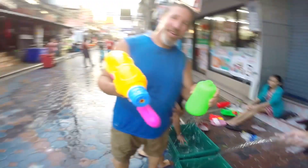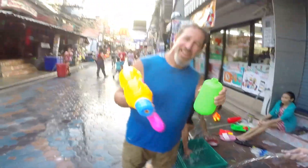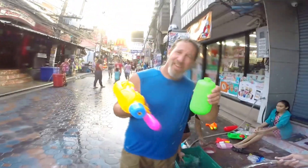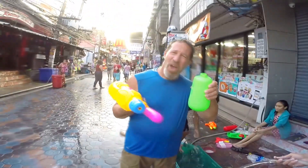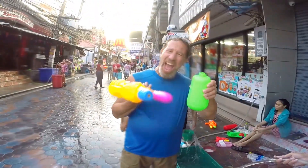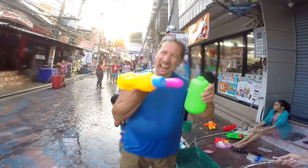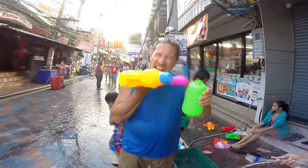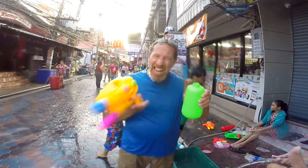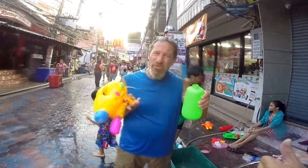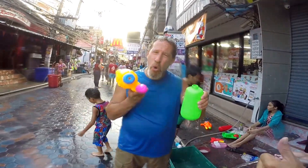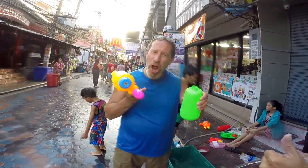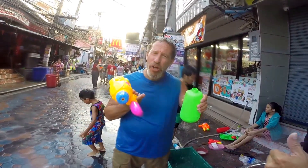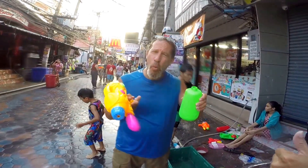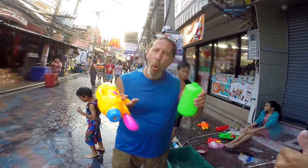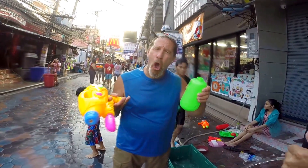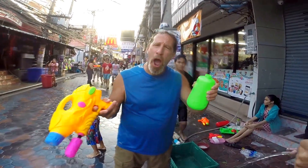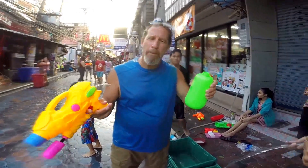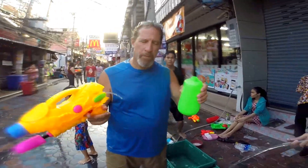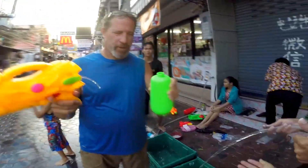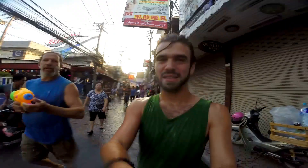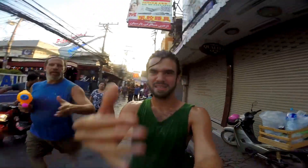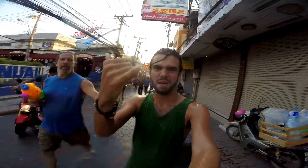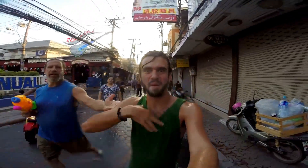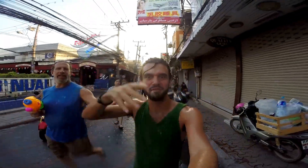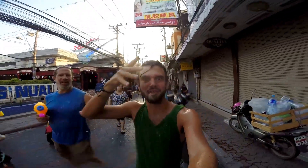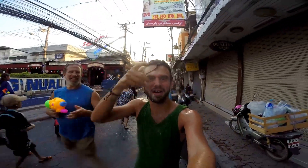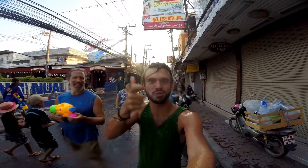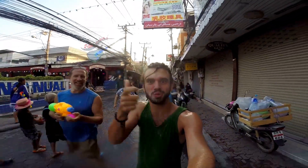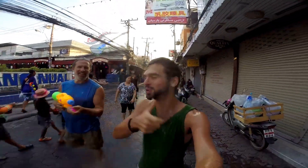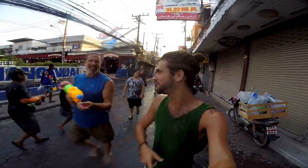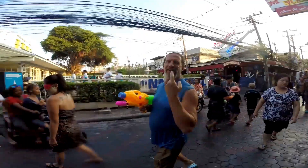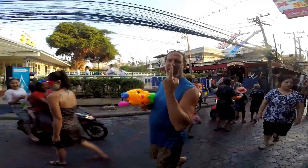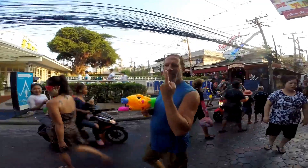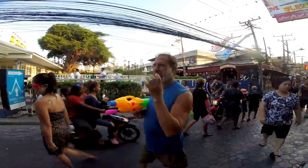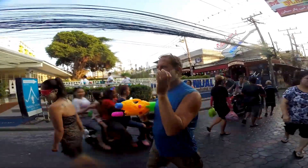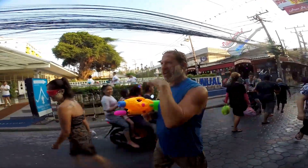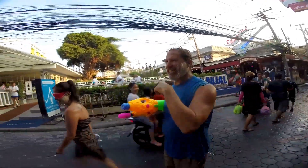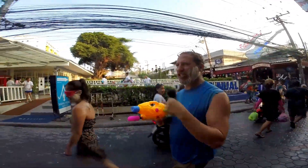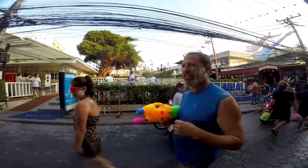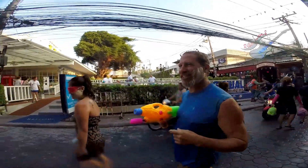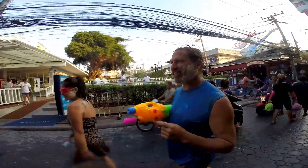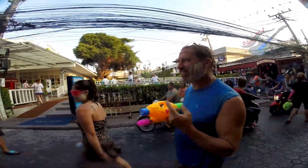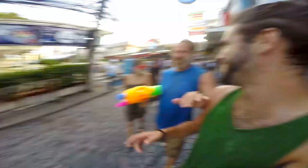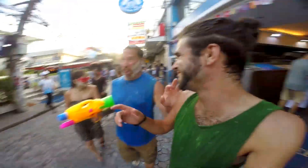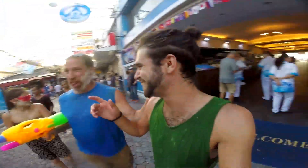There's hot water in here, really warm! Now my Dad's going to do some water "shooting" Something strange is going on.